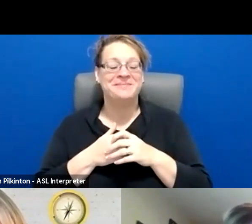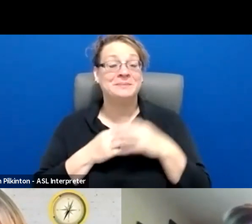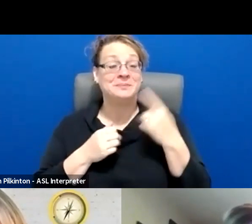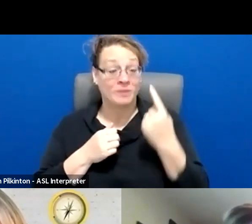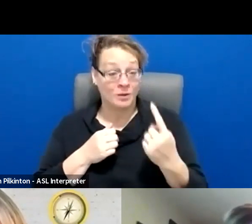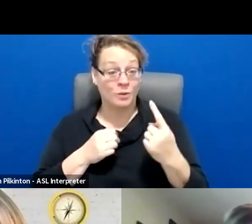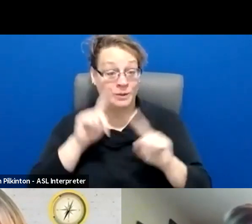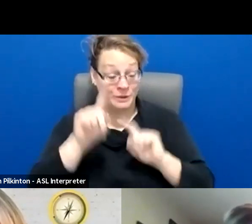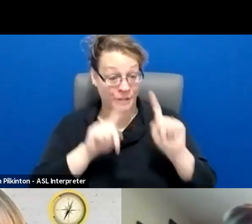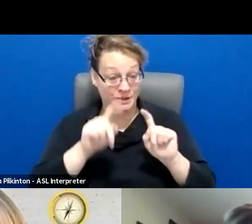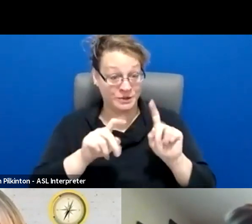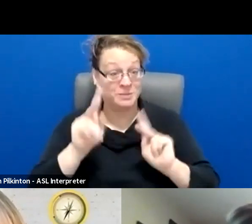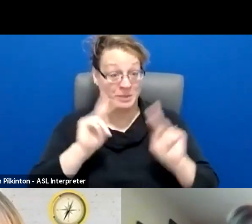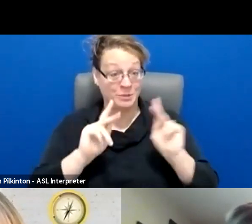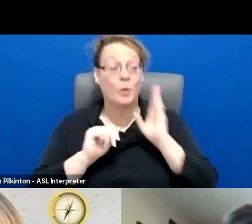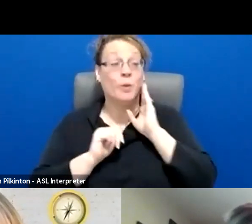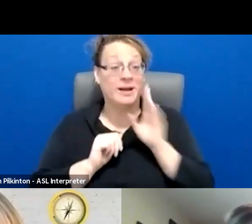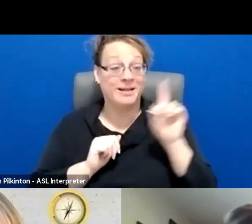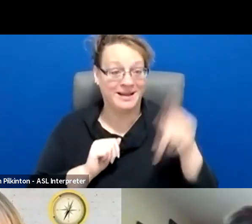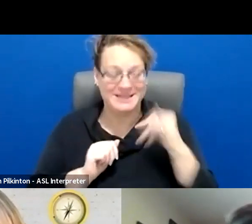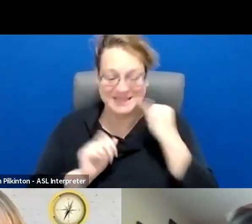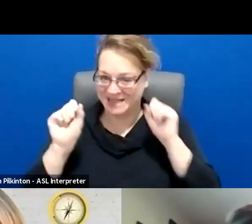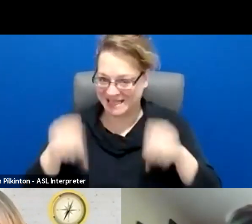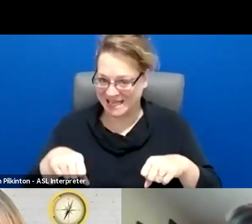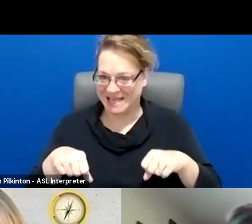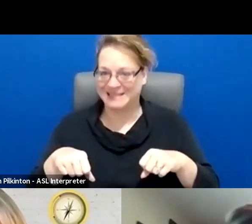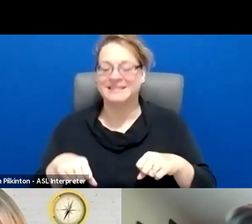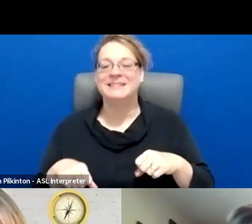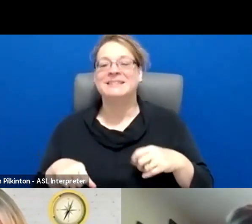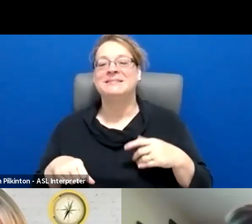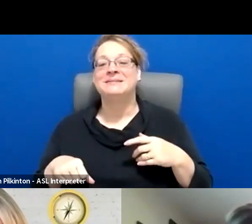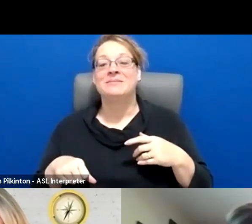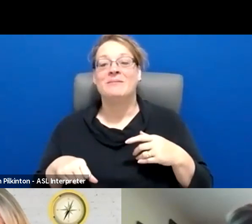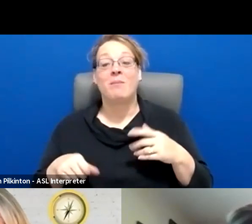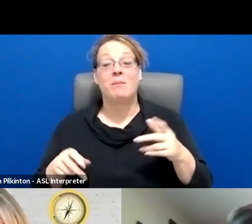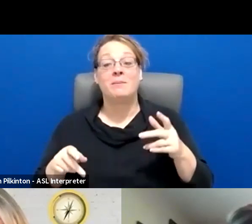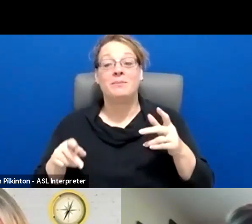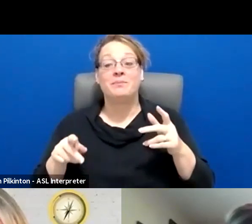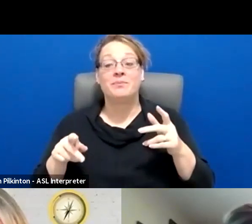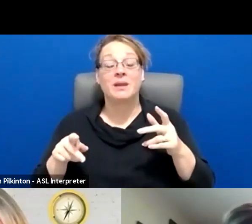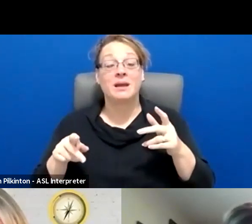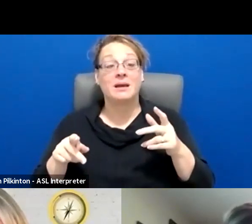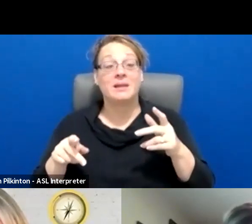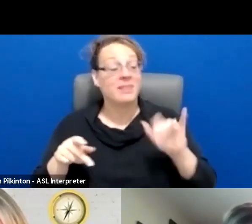It kind of segues to our next question.